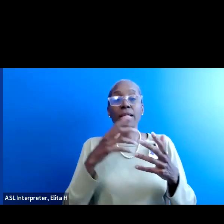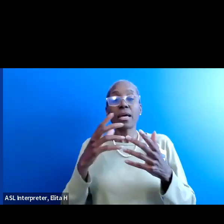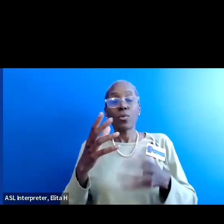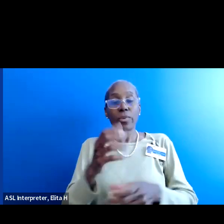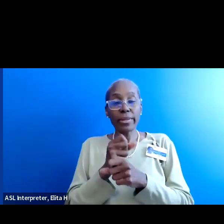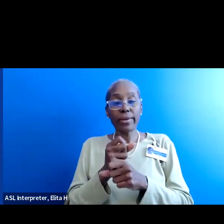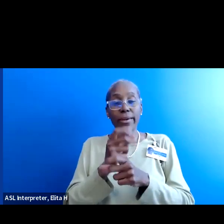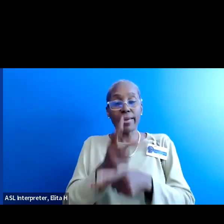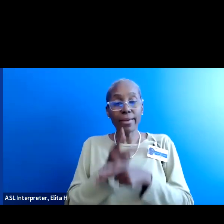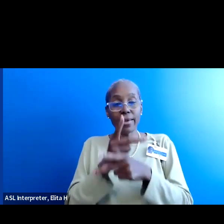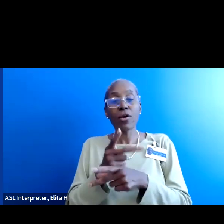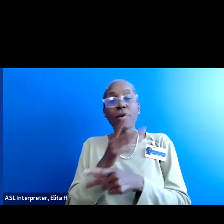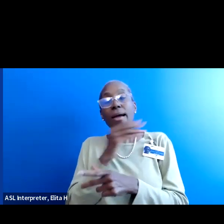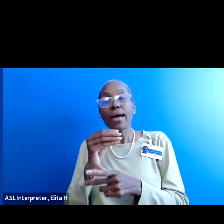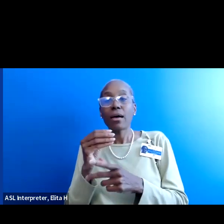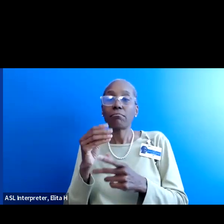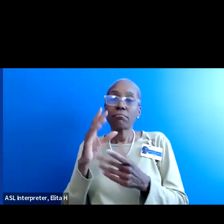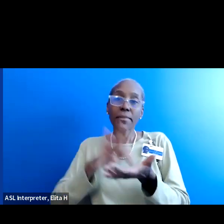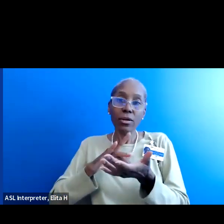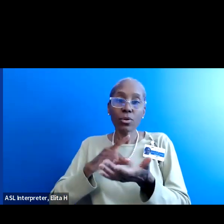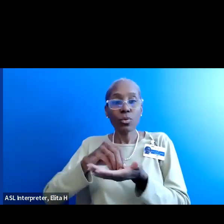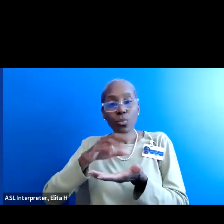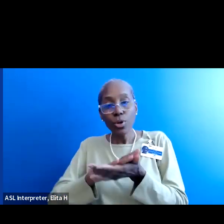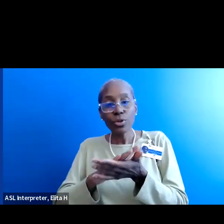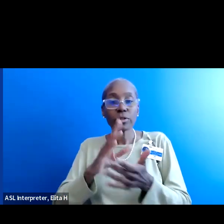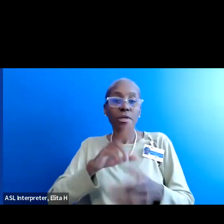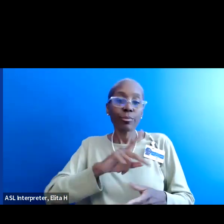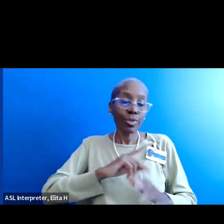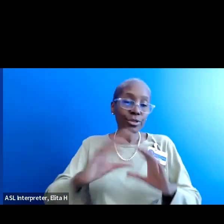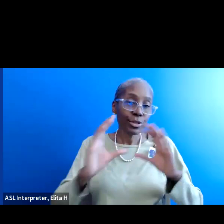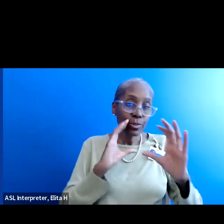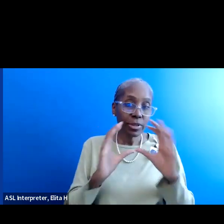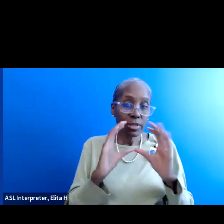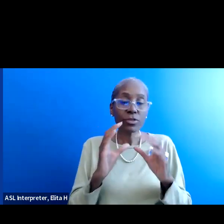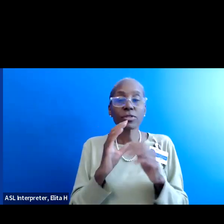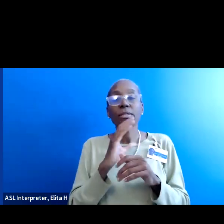privacy of your medical records, your personal communications during visits,